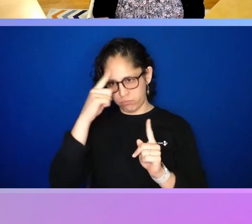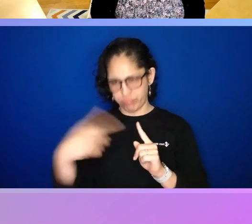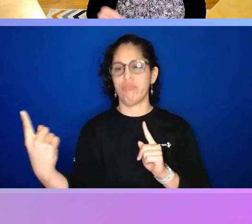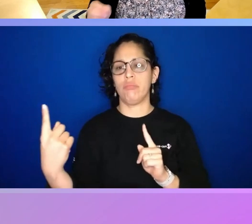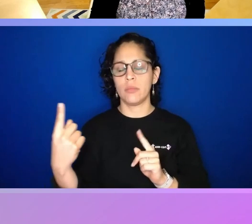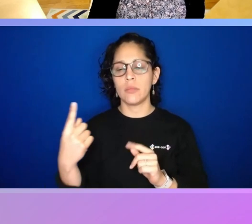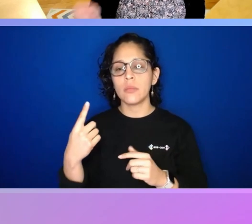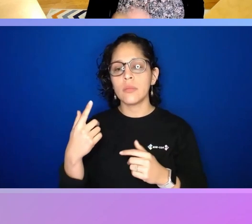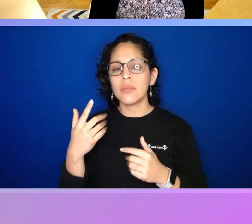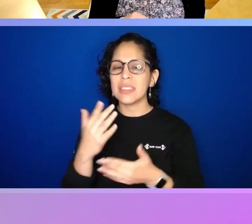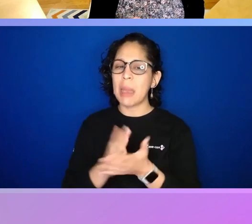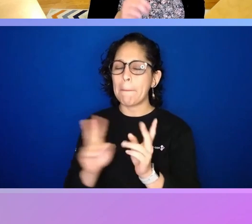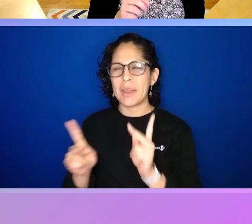things that the company was showing